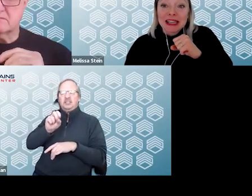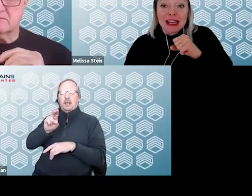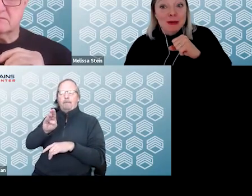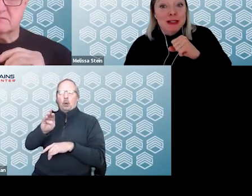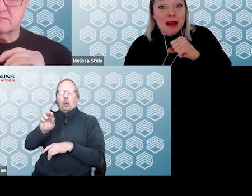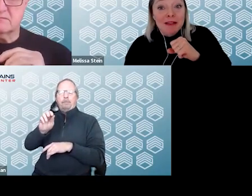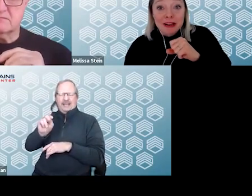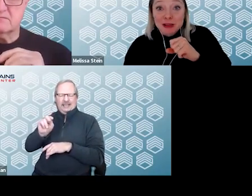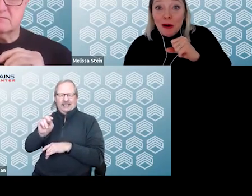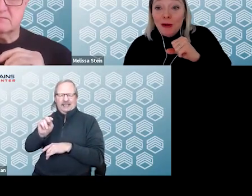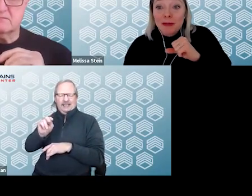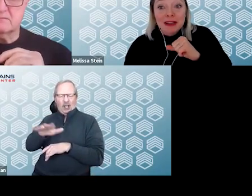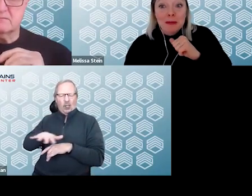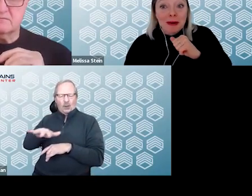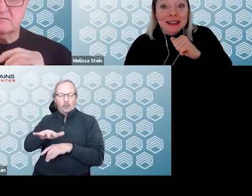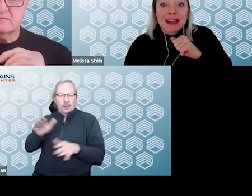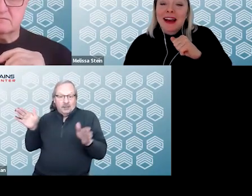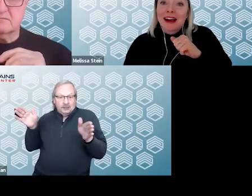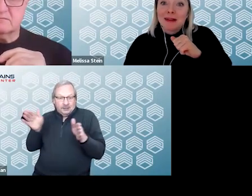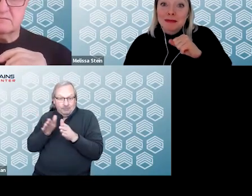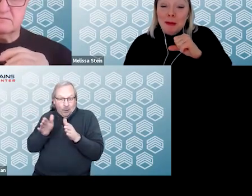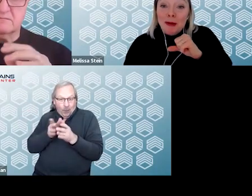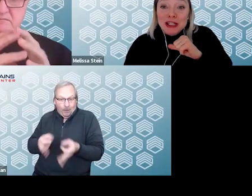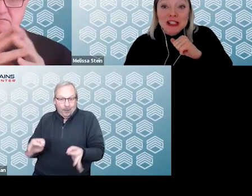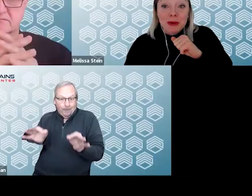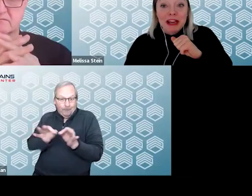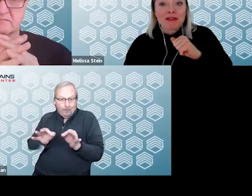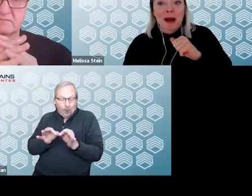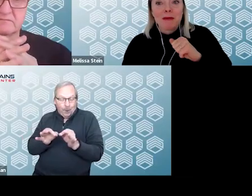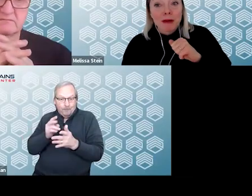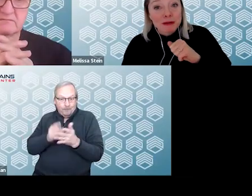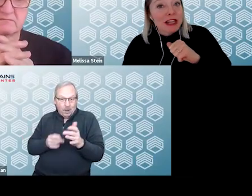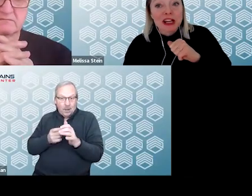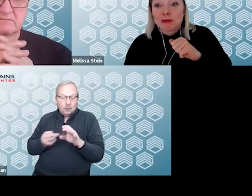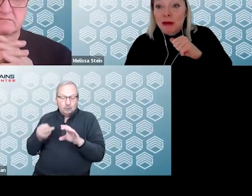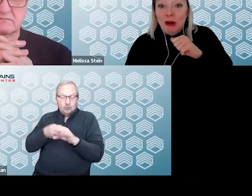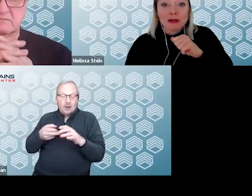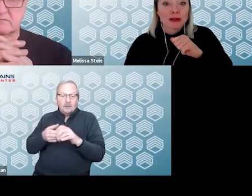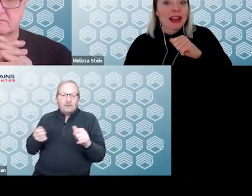And we do have a small but important proportion joining from reservations, pueblos,